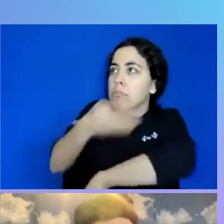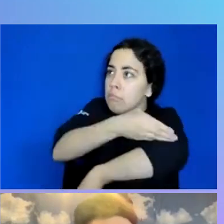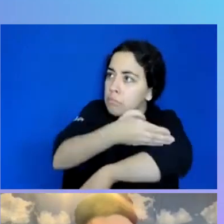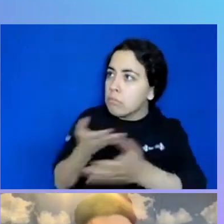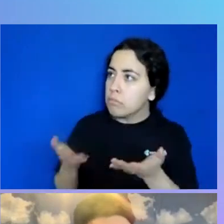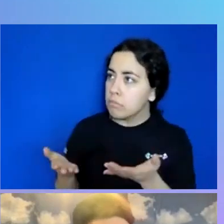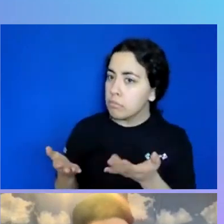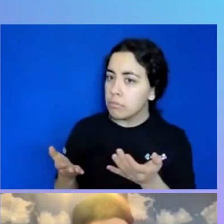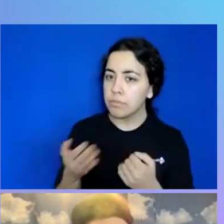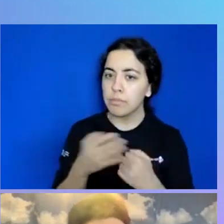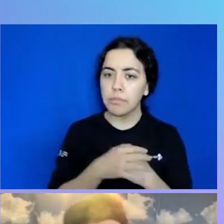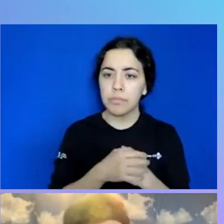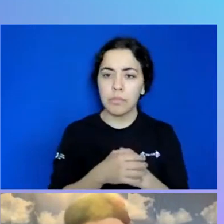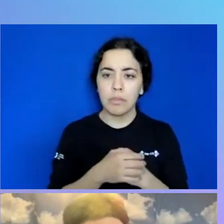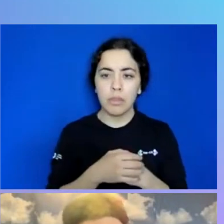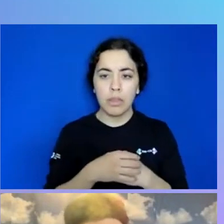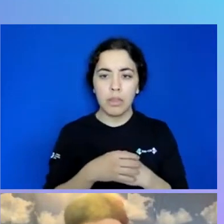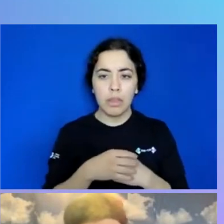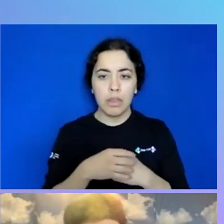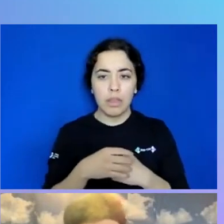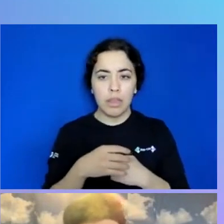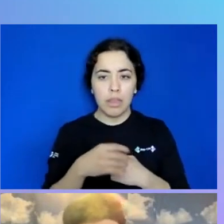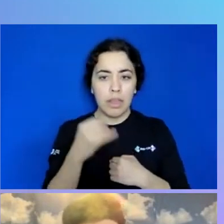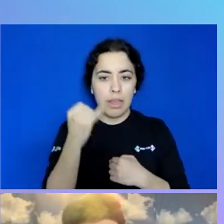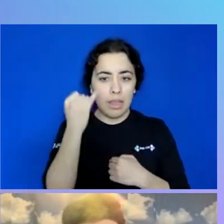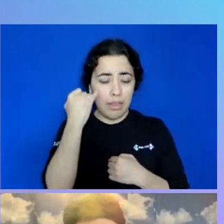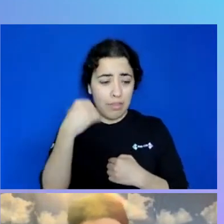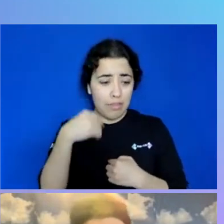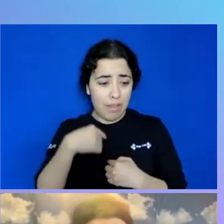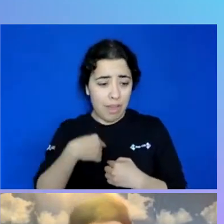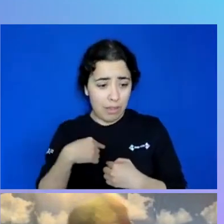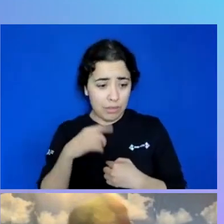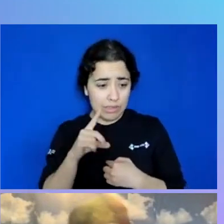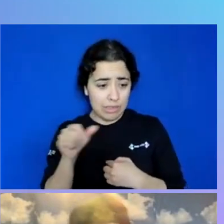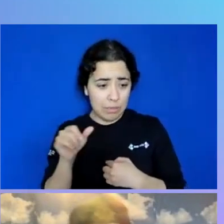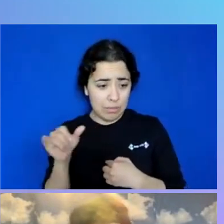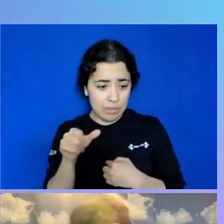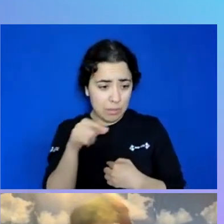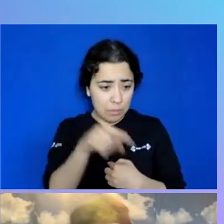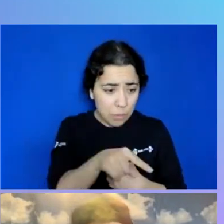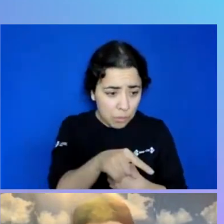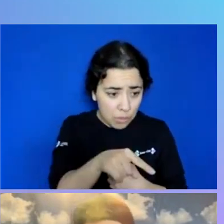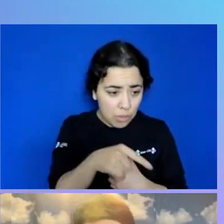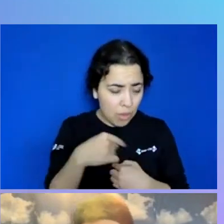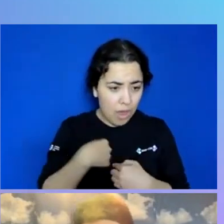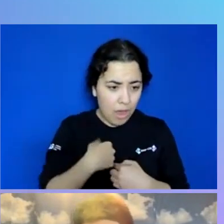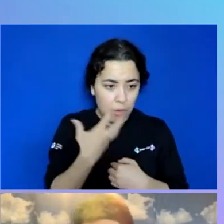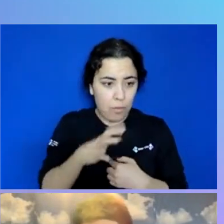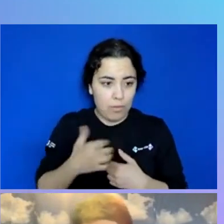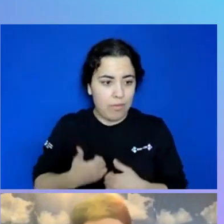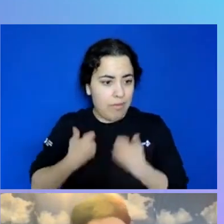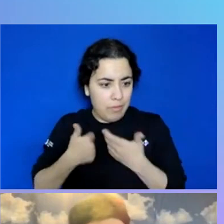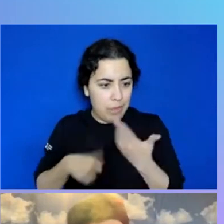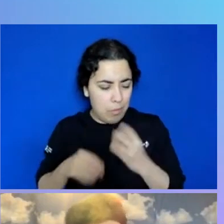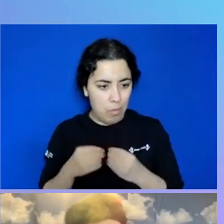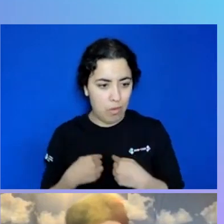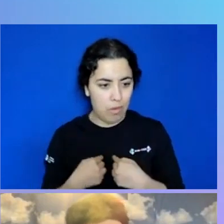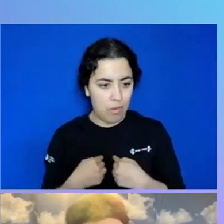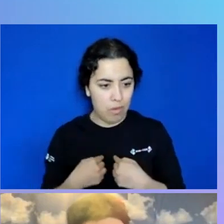wouldn't want to live anymore. And I was so surprised, honestly, like, I definitely